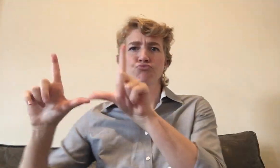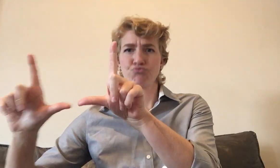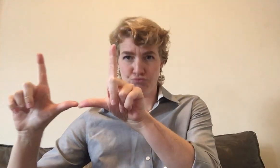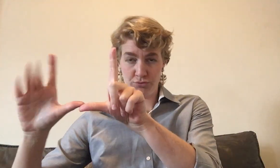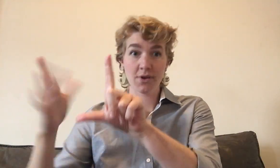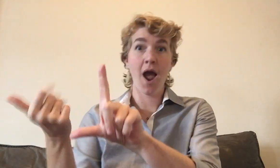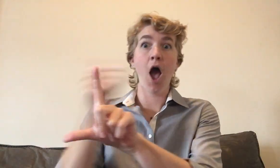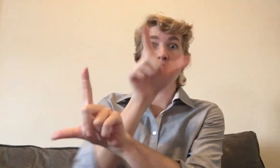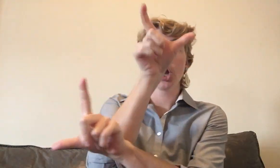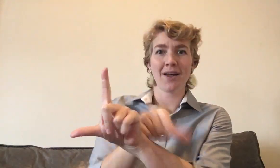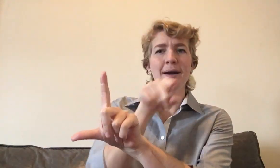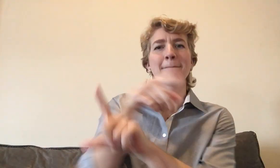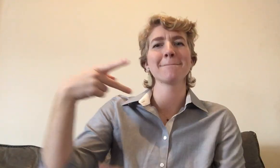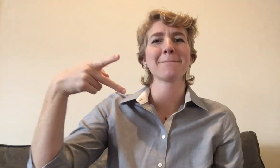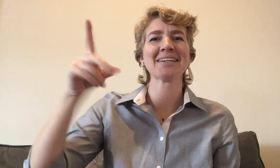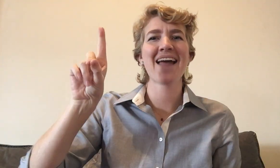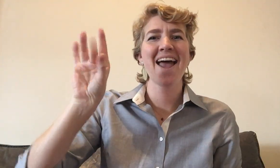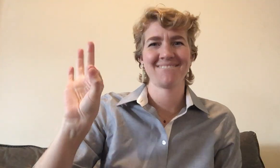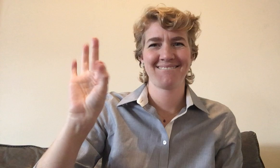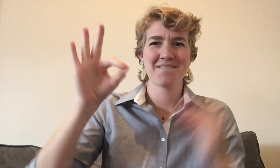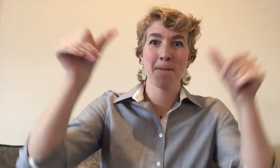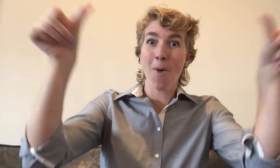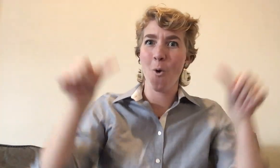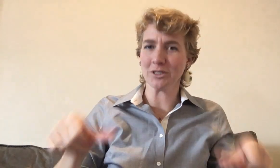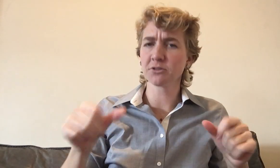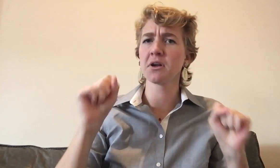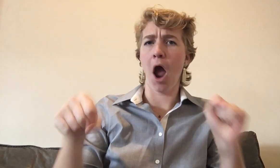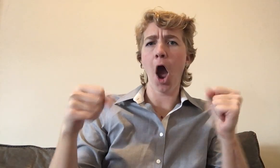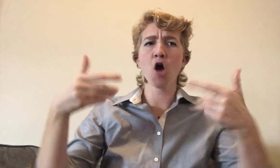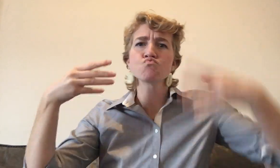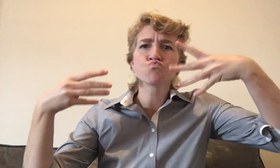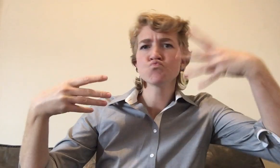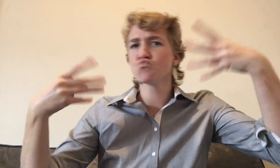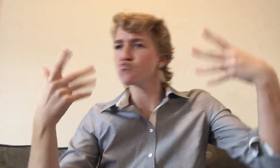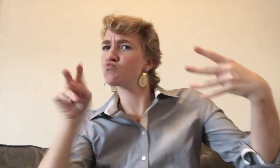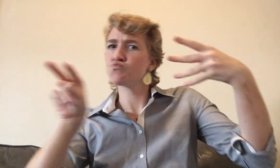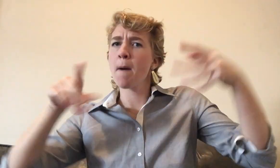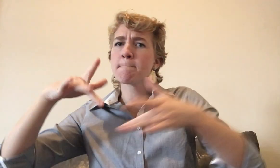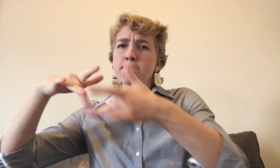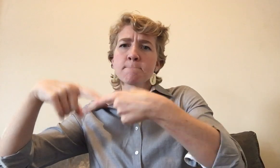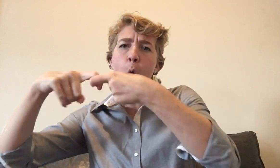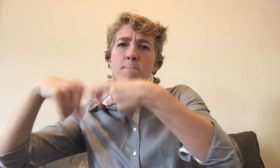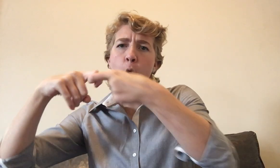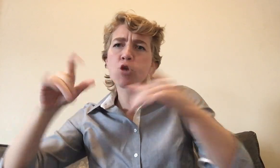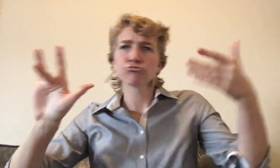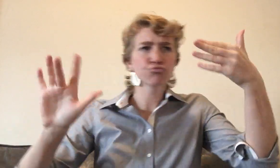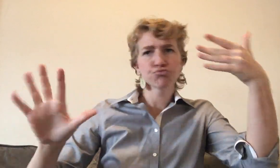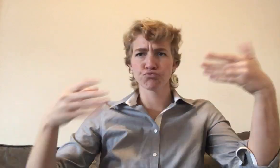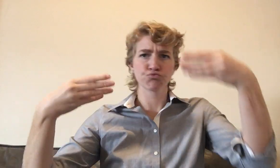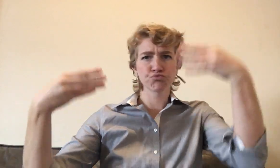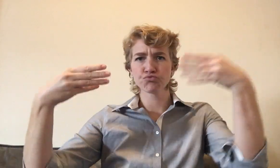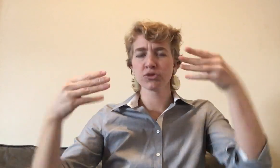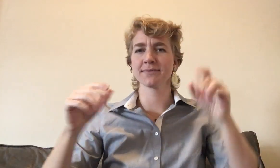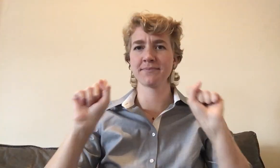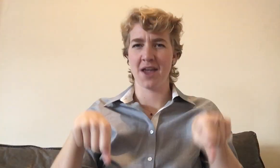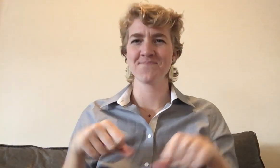and have the other half be the pdf of the poster. That way you can browse through the poster while watching me present.